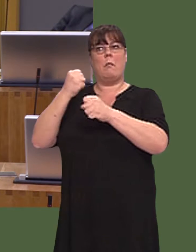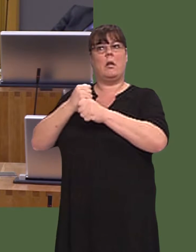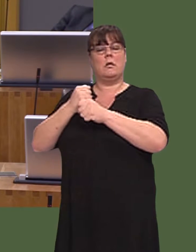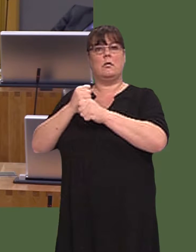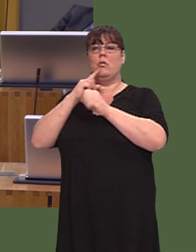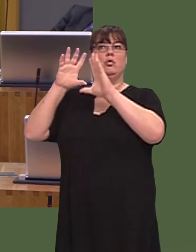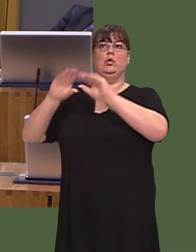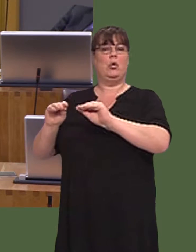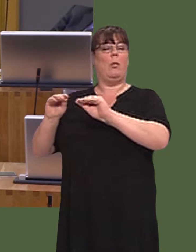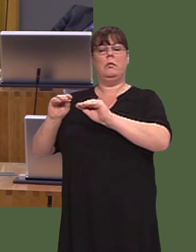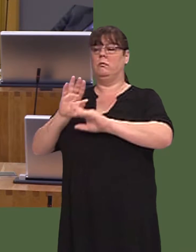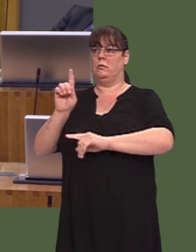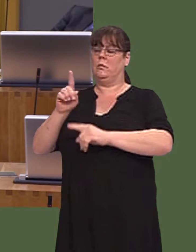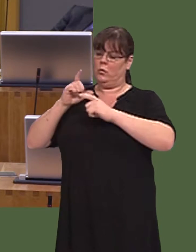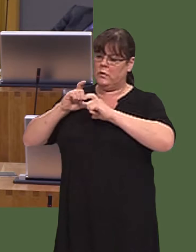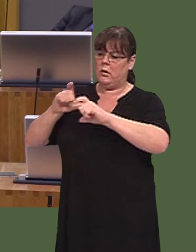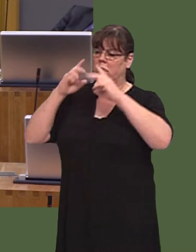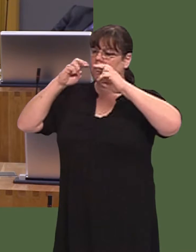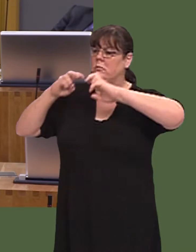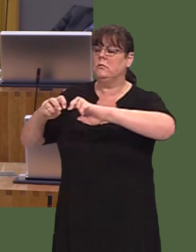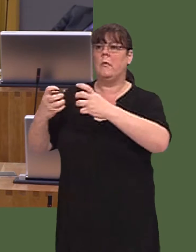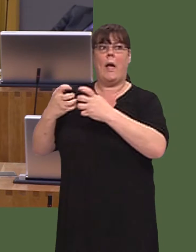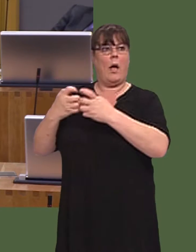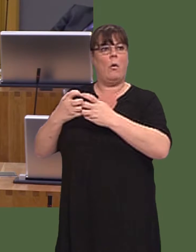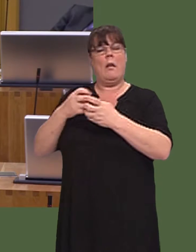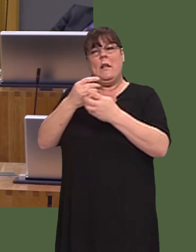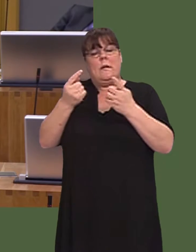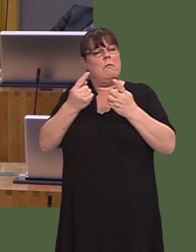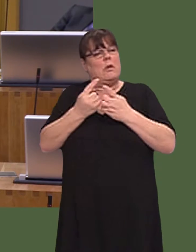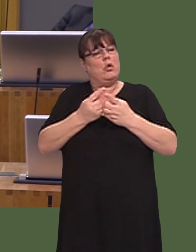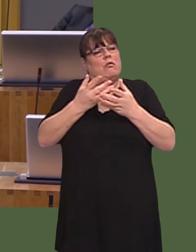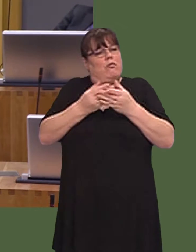Therefore, itís an interesting issue. There are practical issues that would need to be resolvedóno question about thatóbut